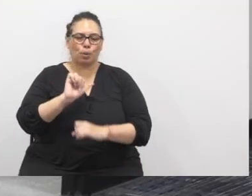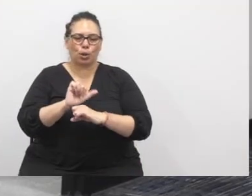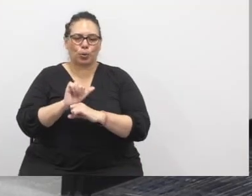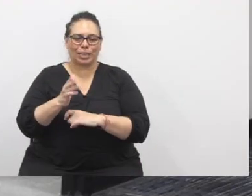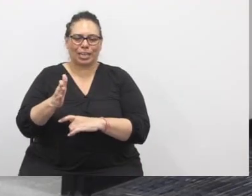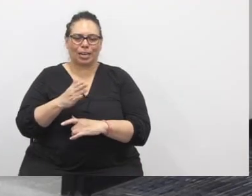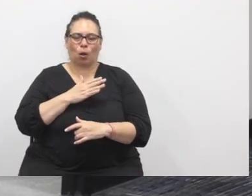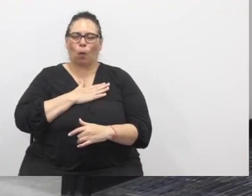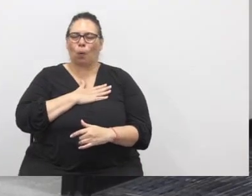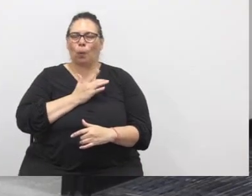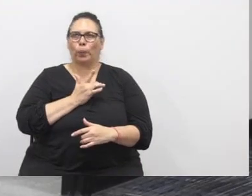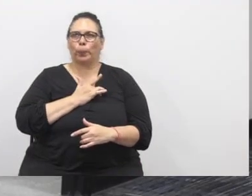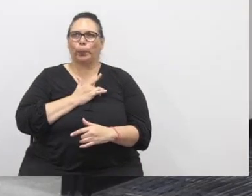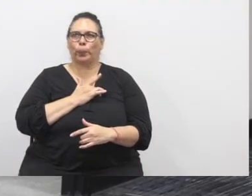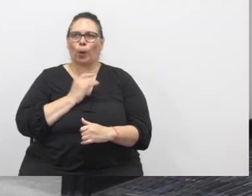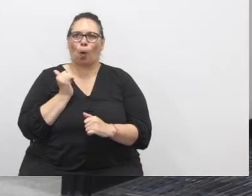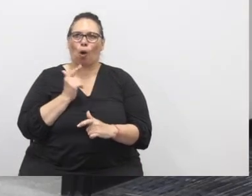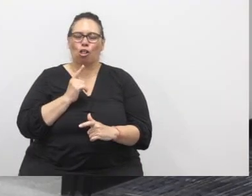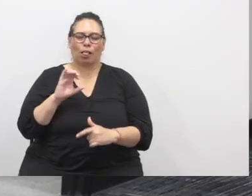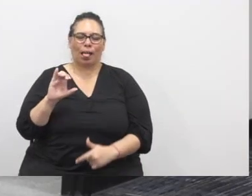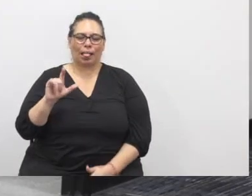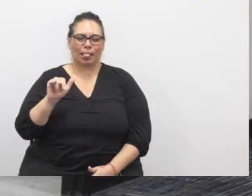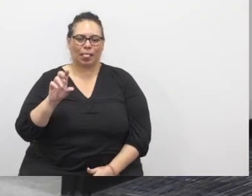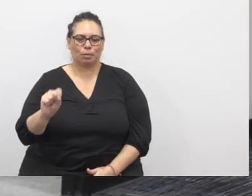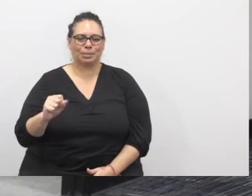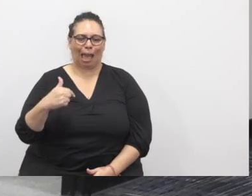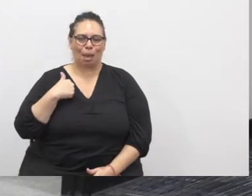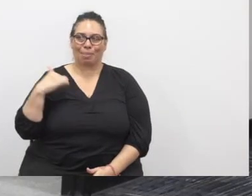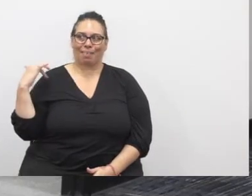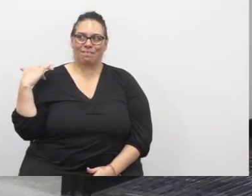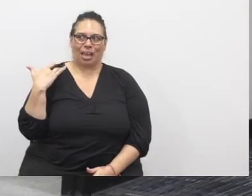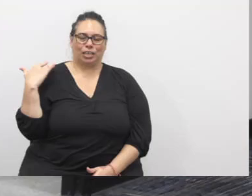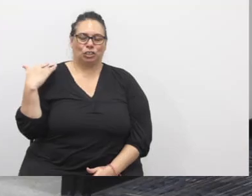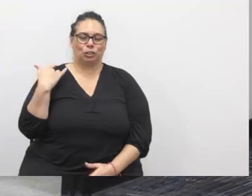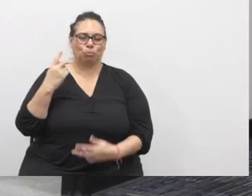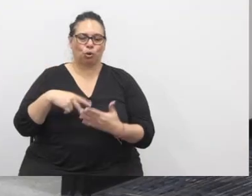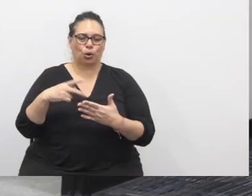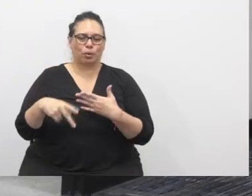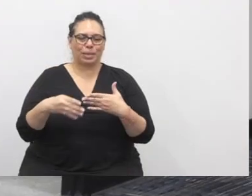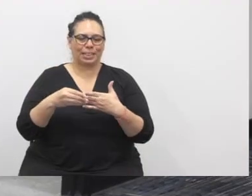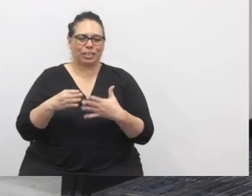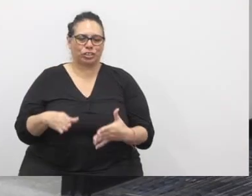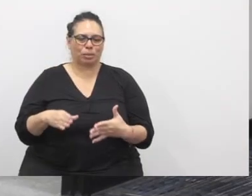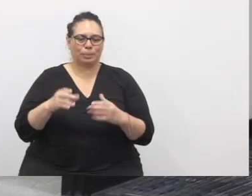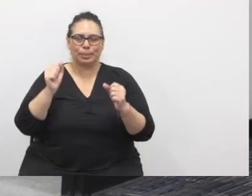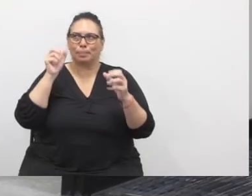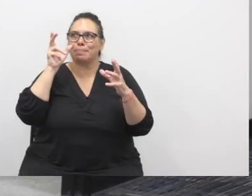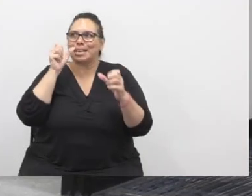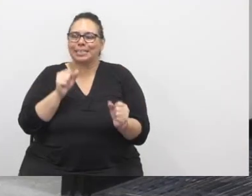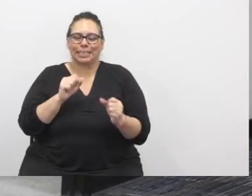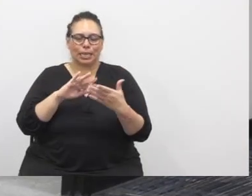All of our art-based clubs. I'm in the fashion program and leadership there. And we have such an amazing community of artists at Millikan.